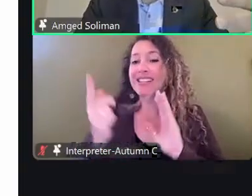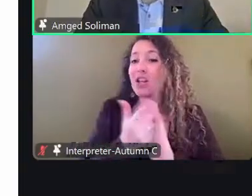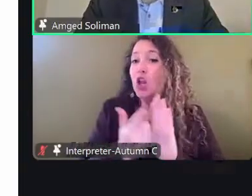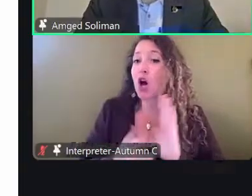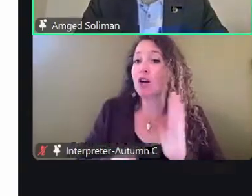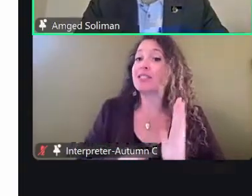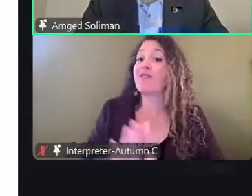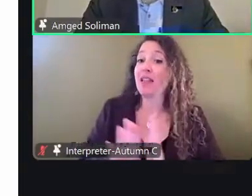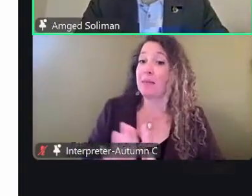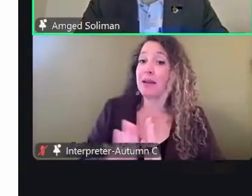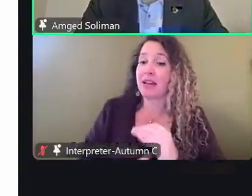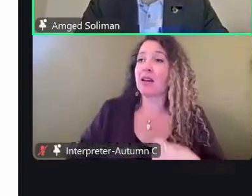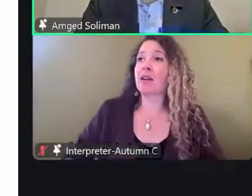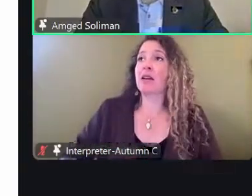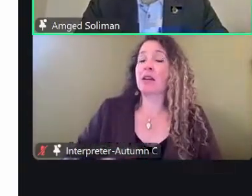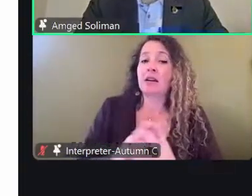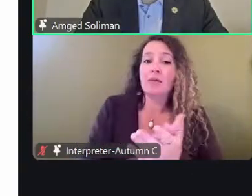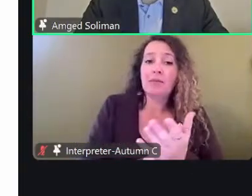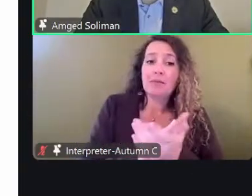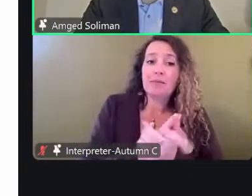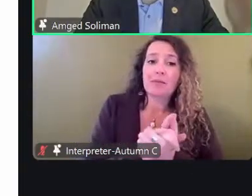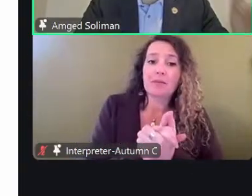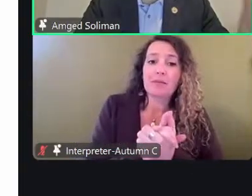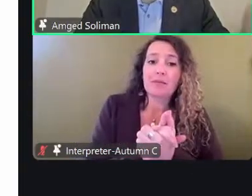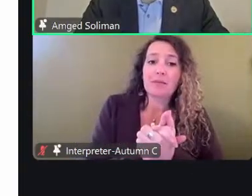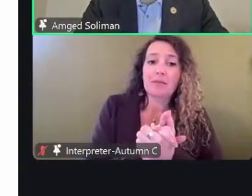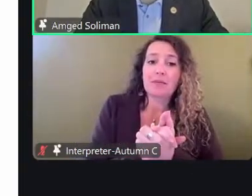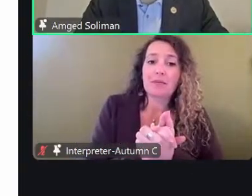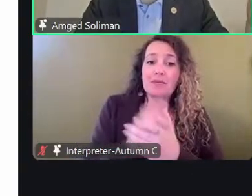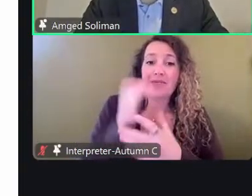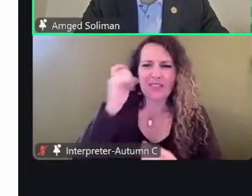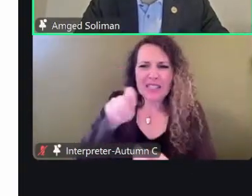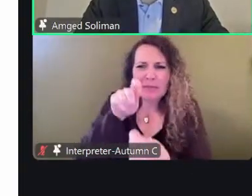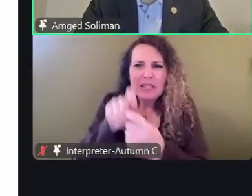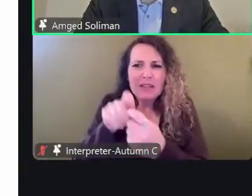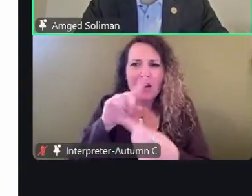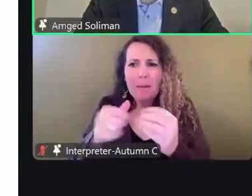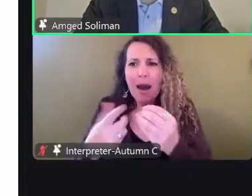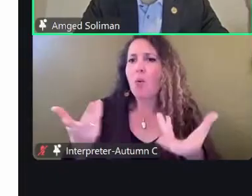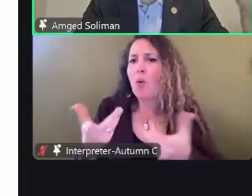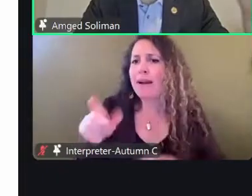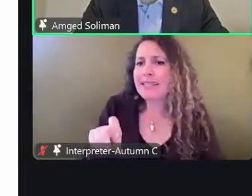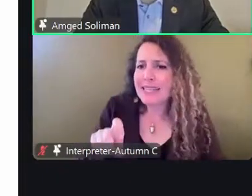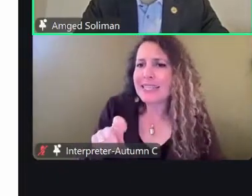uh especially if it's sort of very specific about what needs to be done and and what's